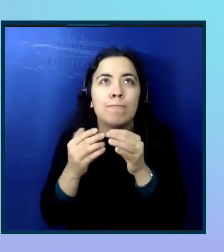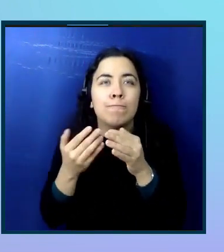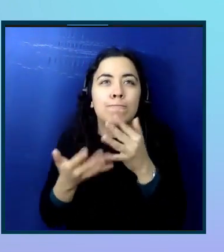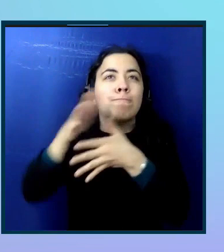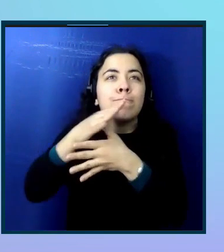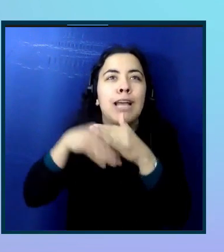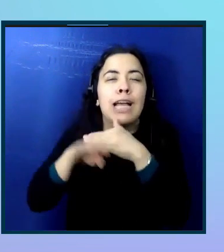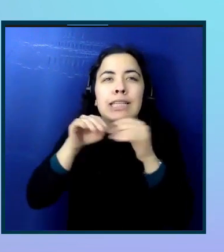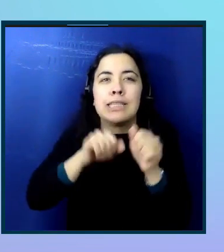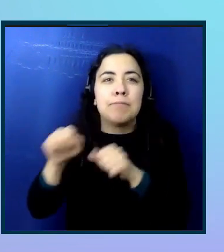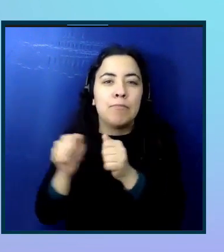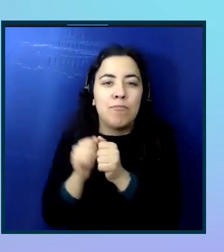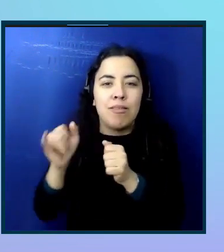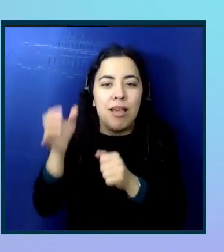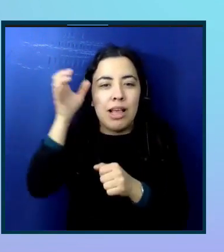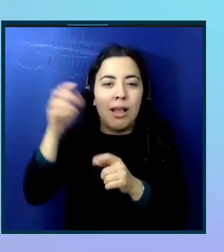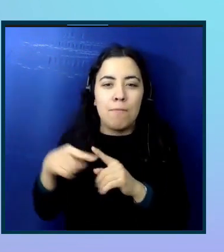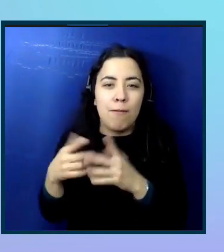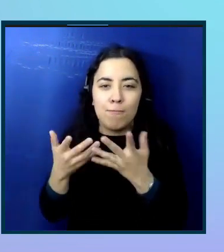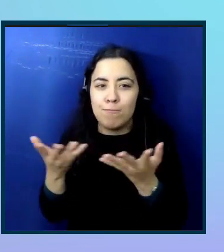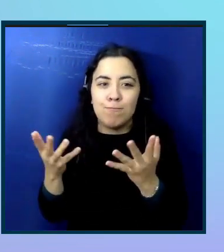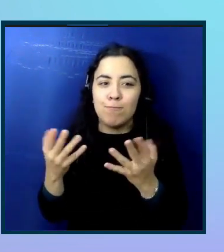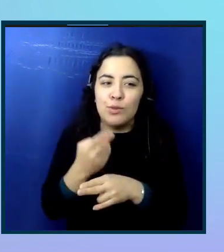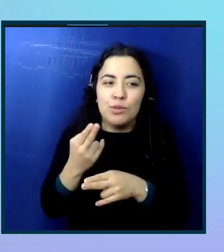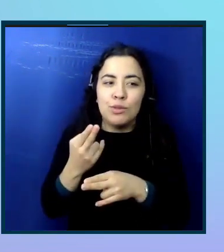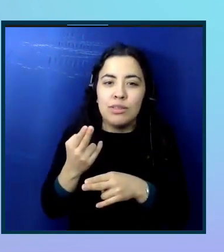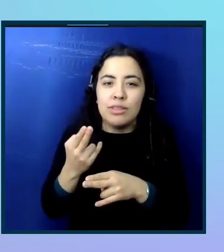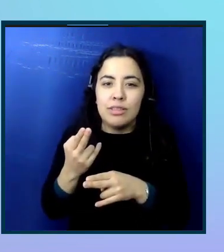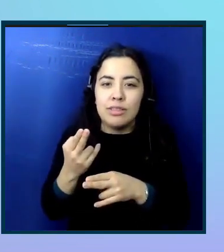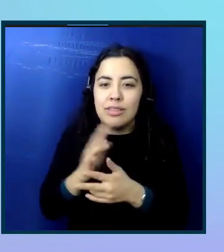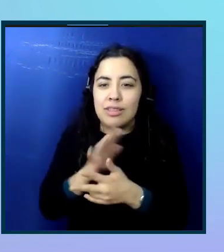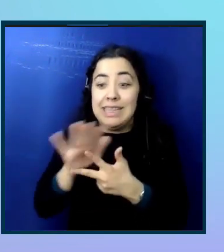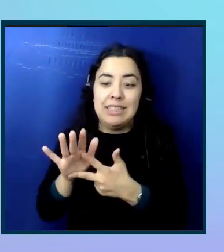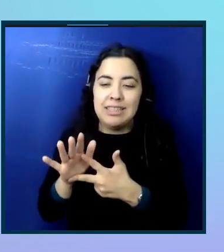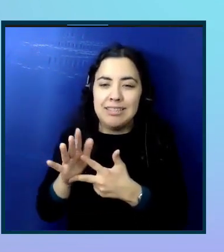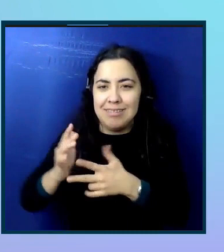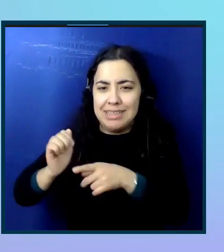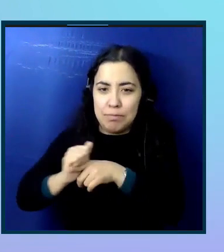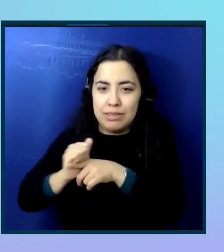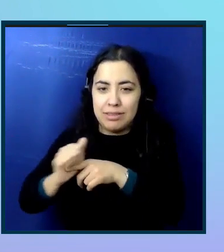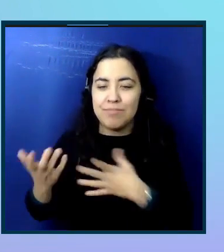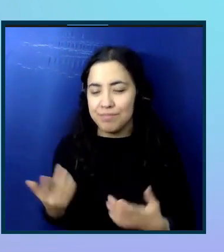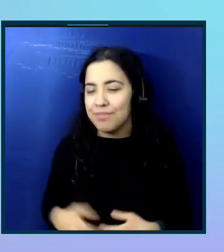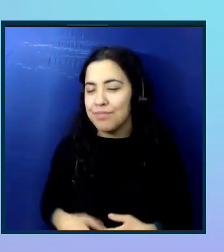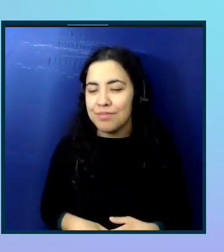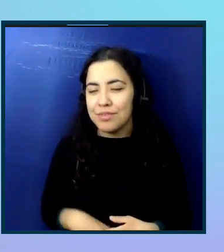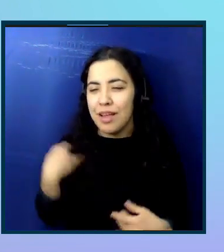I think about that day and night Sure. Sure.